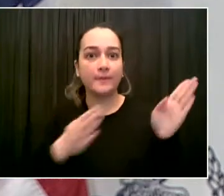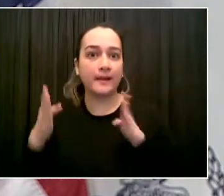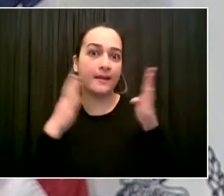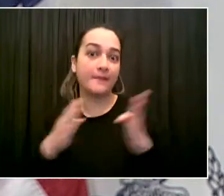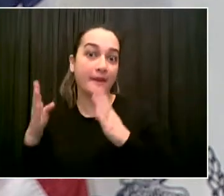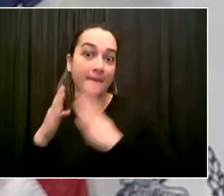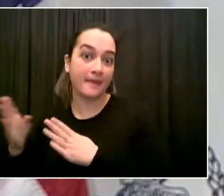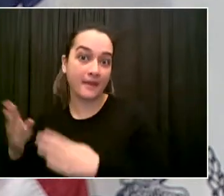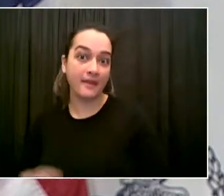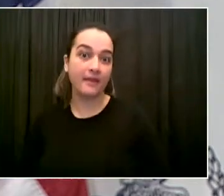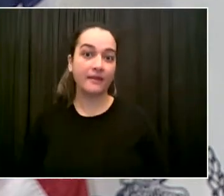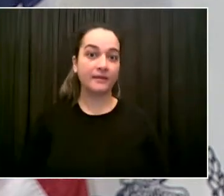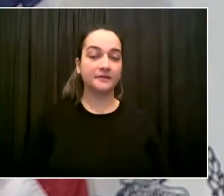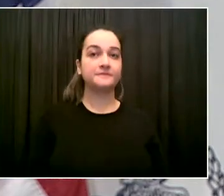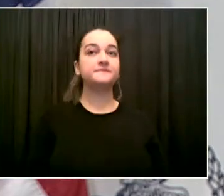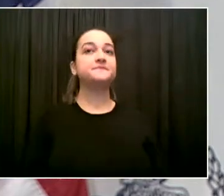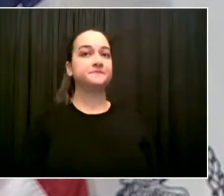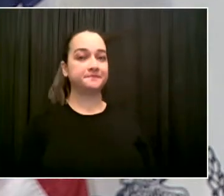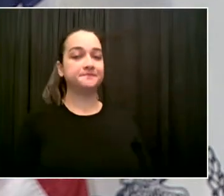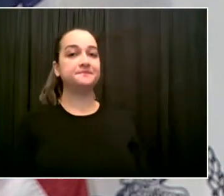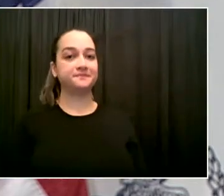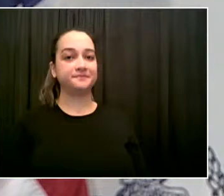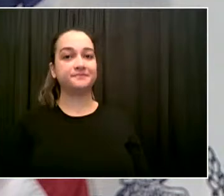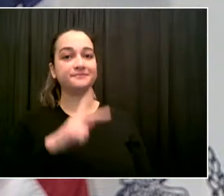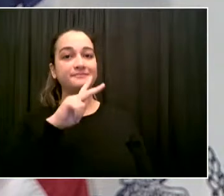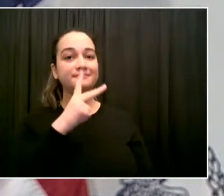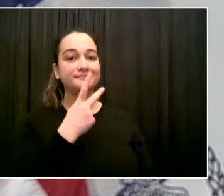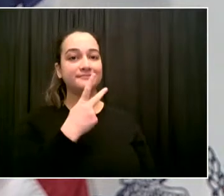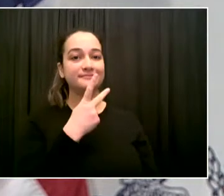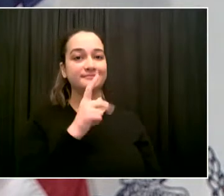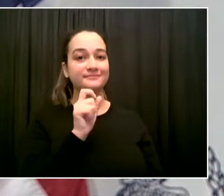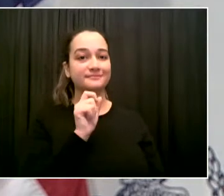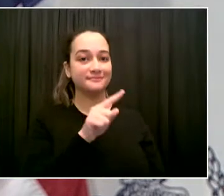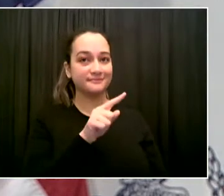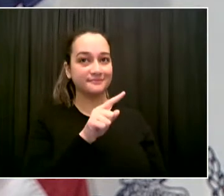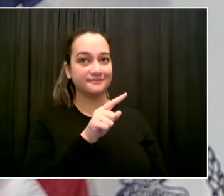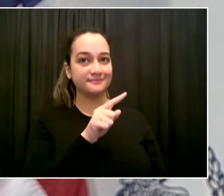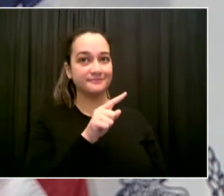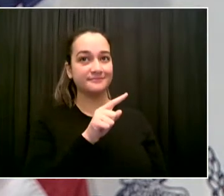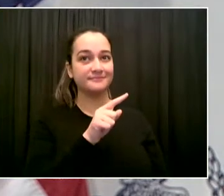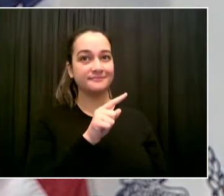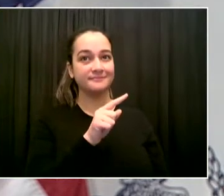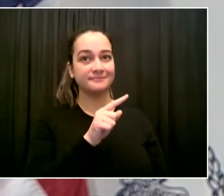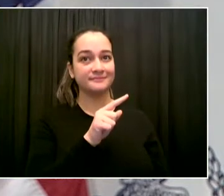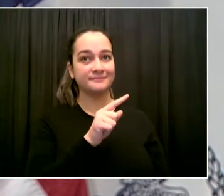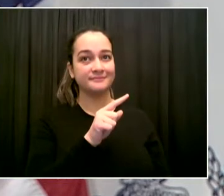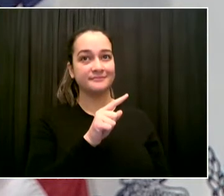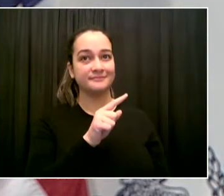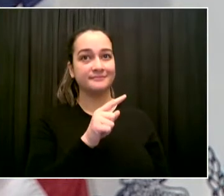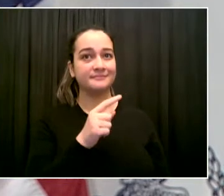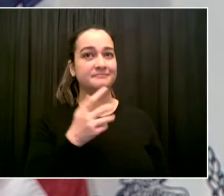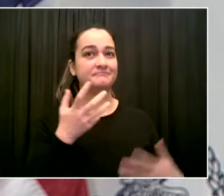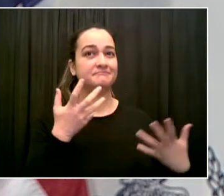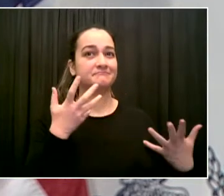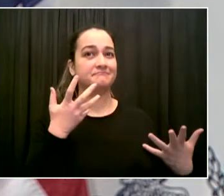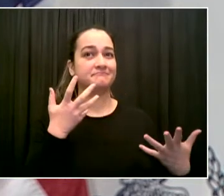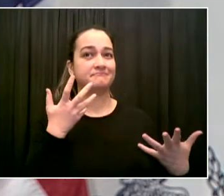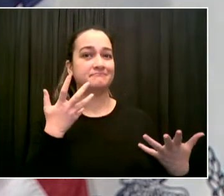FAMILY. GO AHEAD EMMA. Reporter: THIS NEXT QUESTION MIGHT